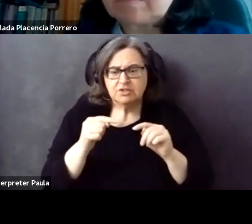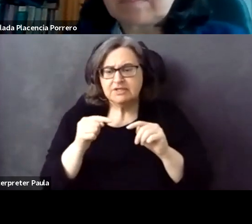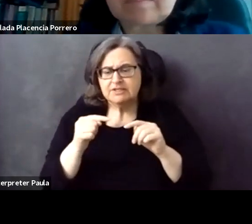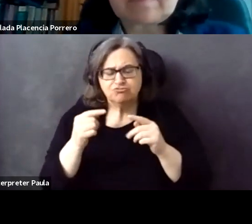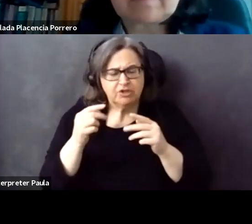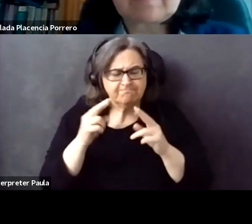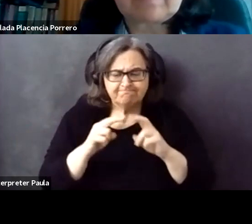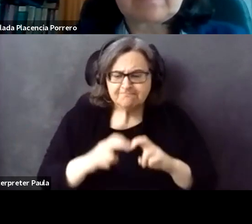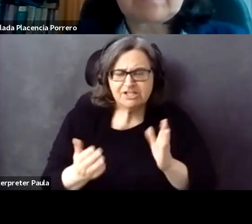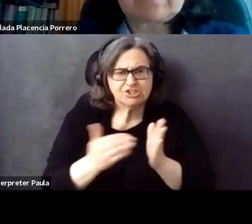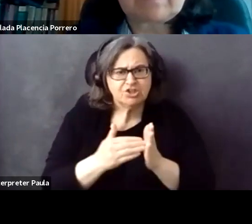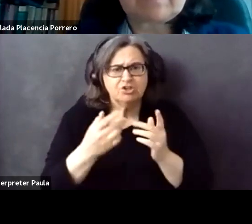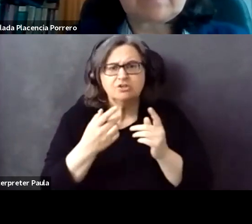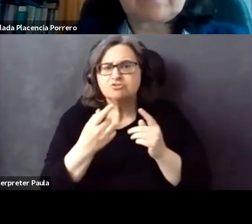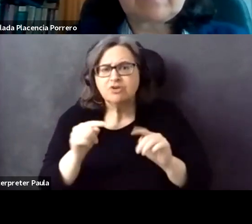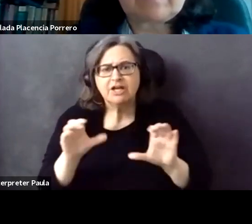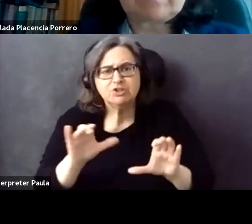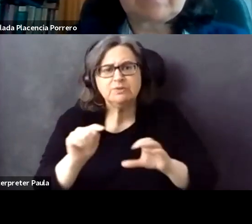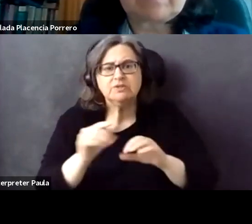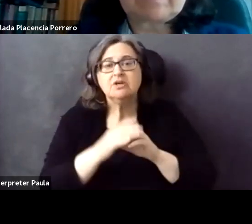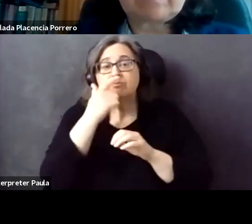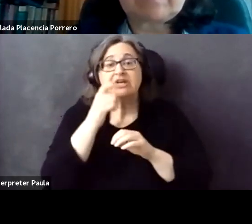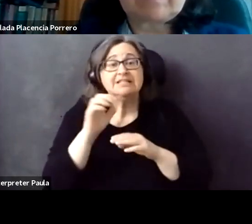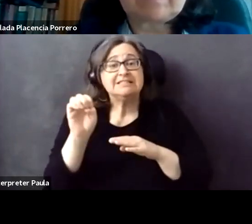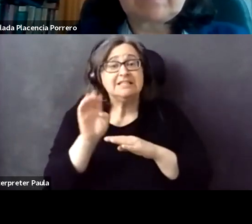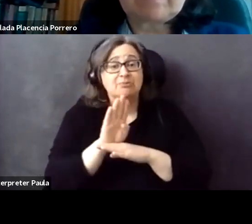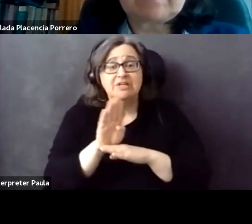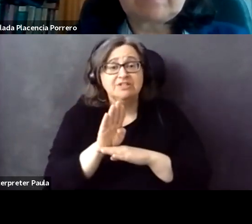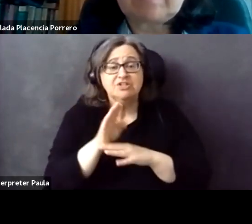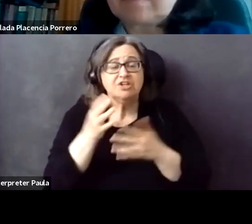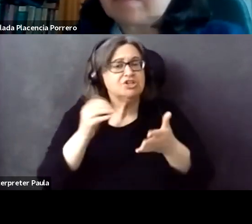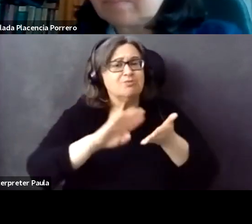do something about it, but I think we